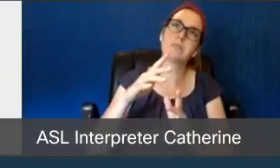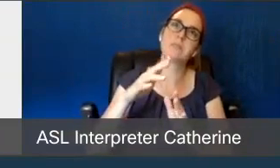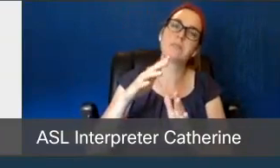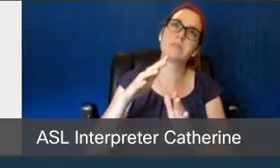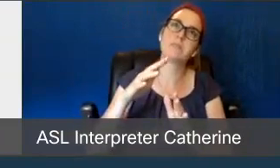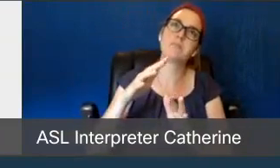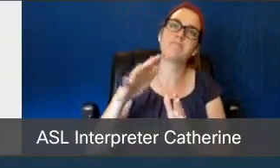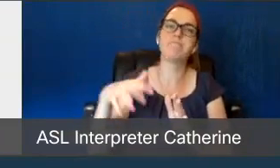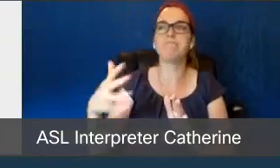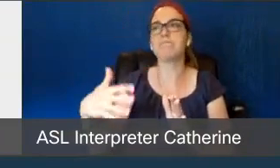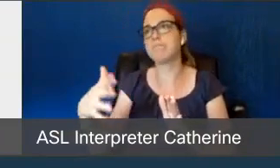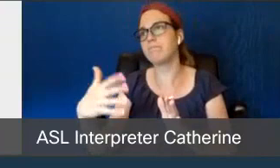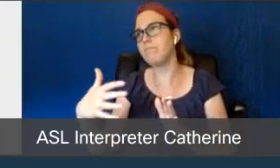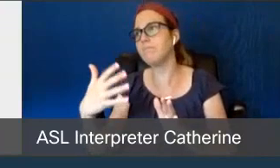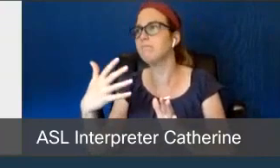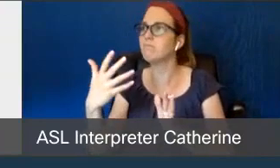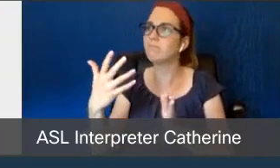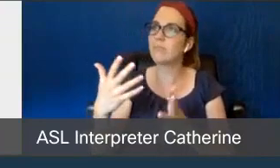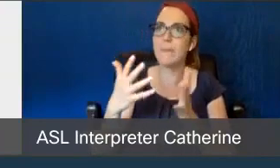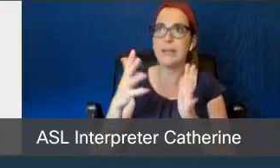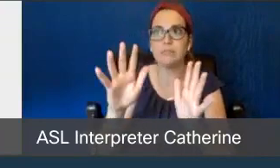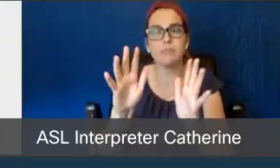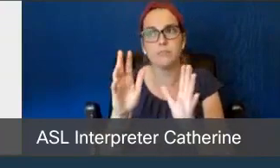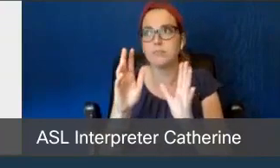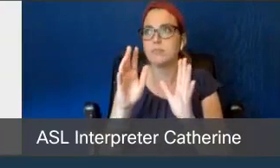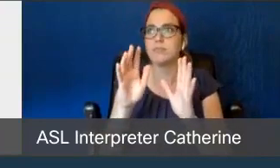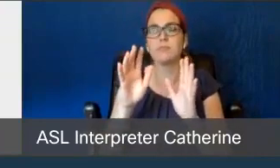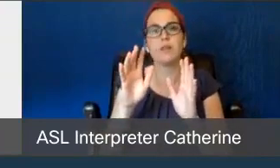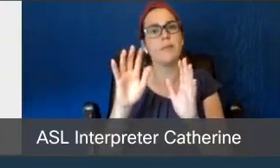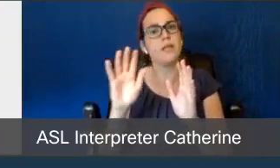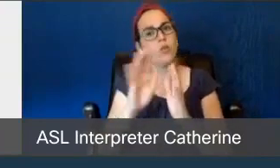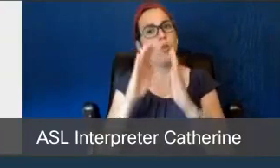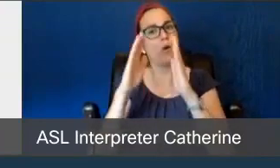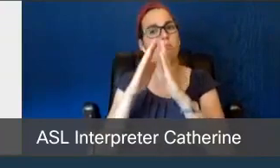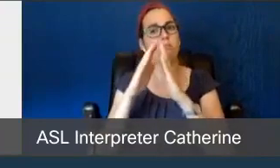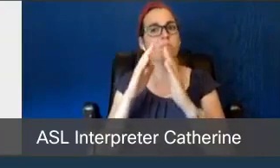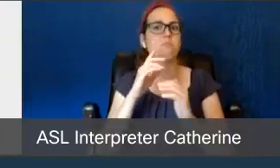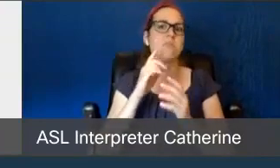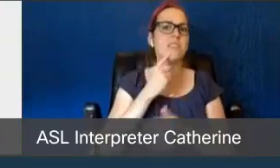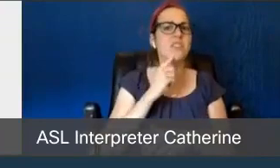and probably sanctity of your home, you do need those type of cases too because you need those individuals